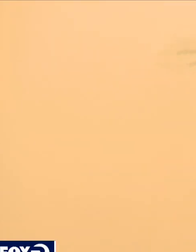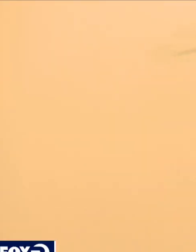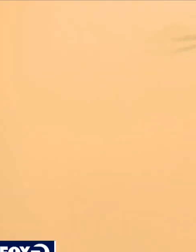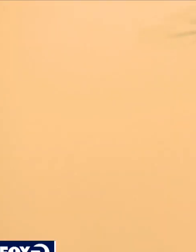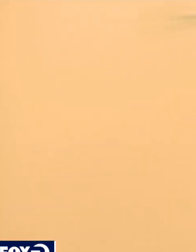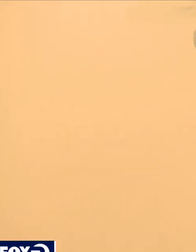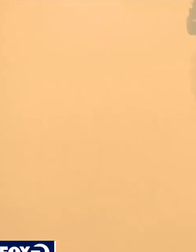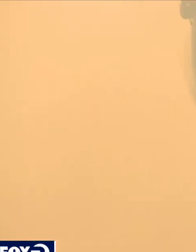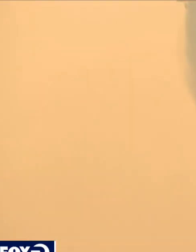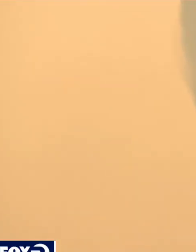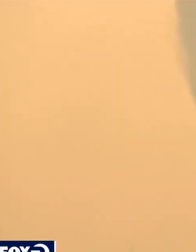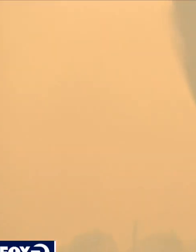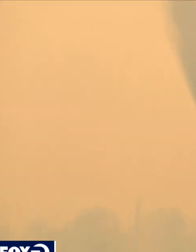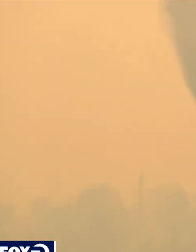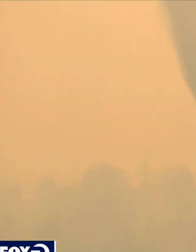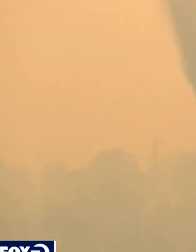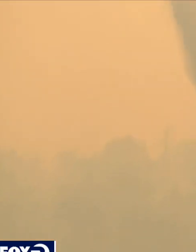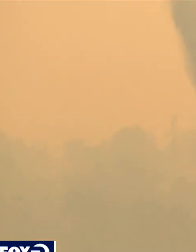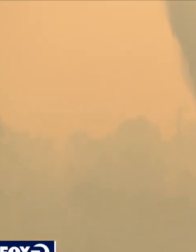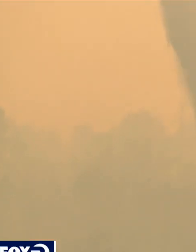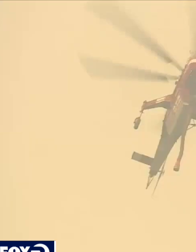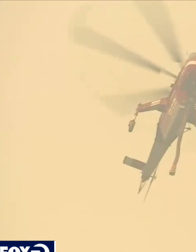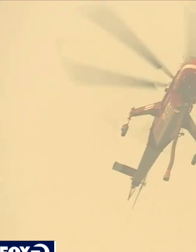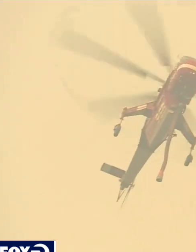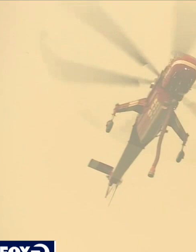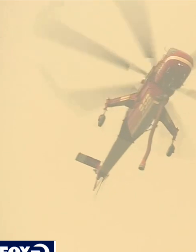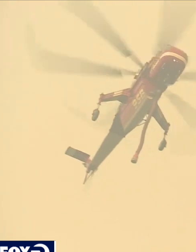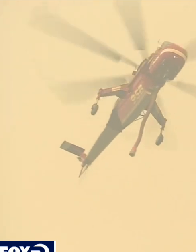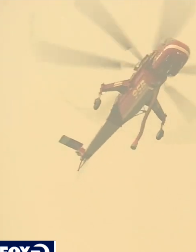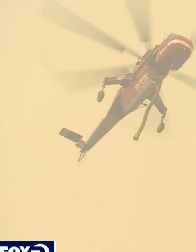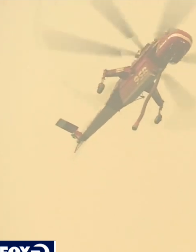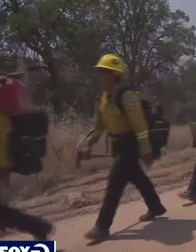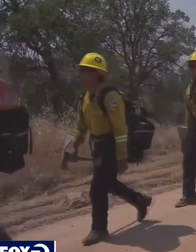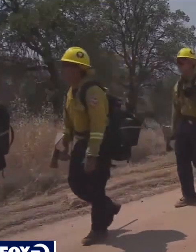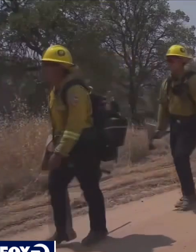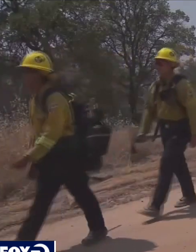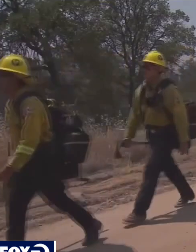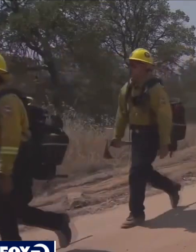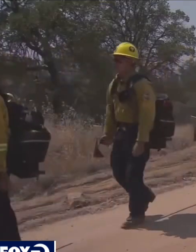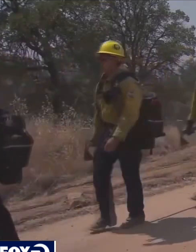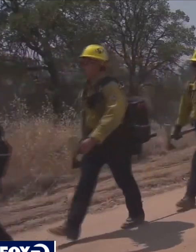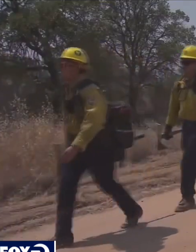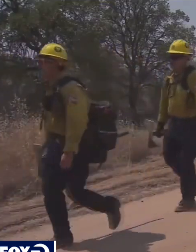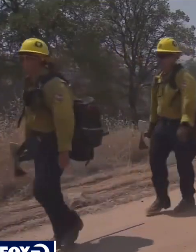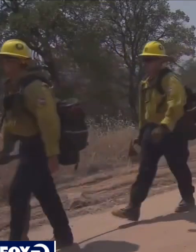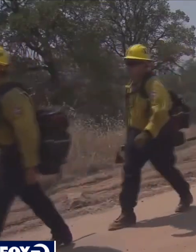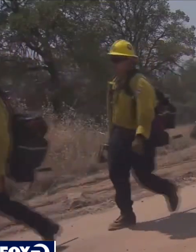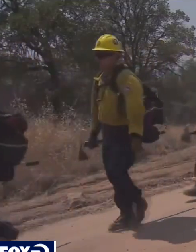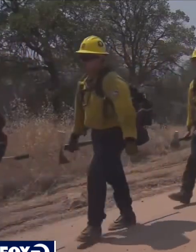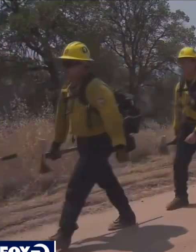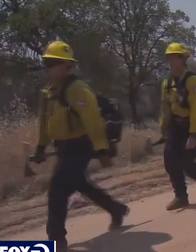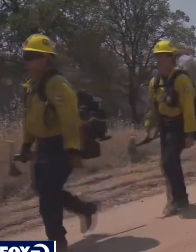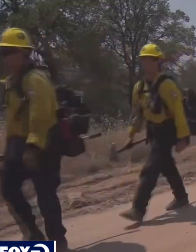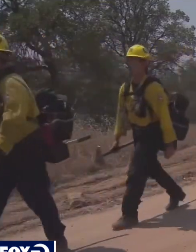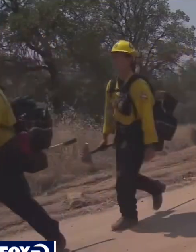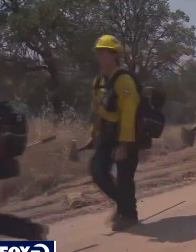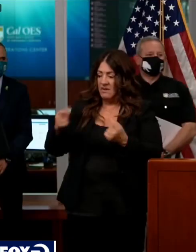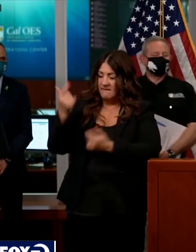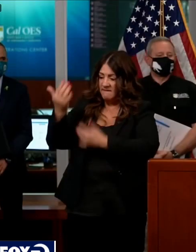us to move resource is to surge resources from the south part of the state The California National Guard is utilizing 11 upwards of eight air tankers to